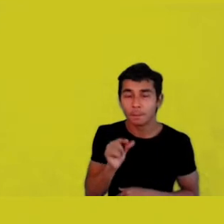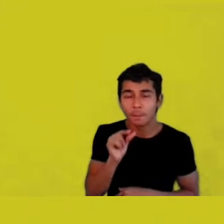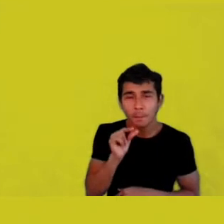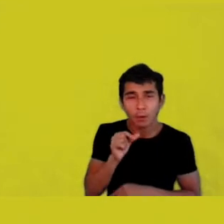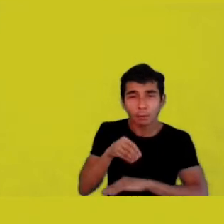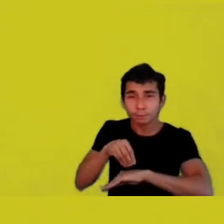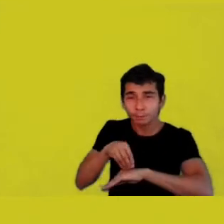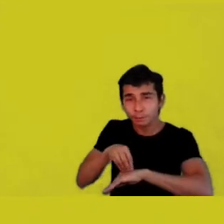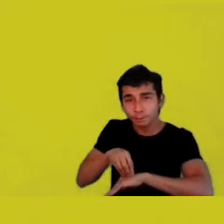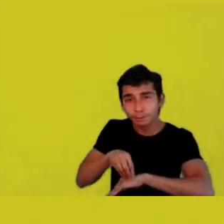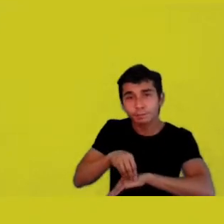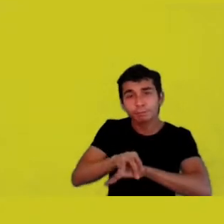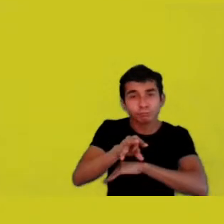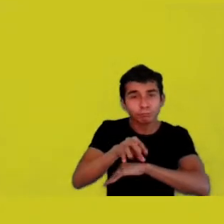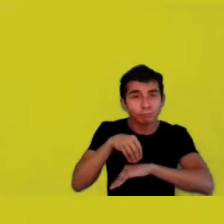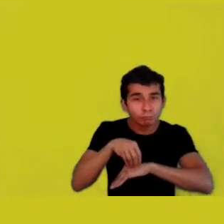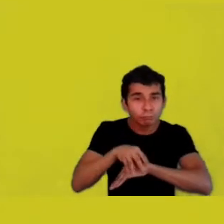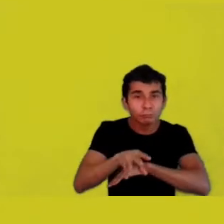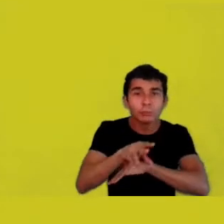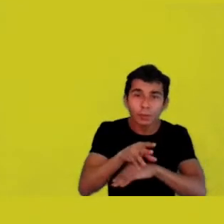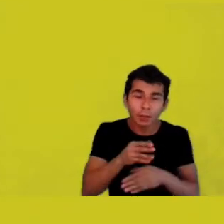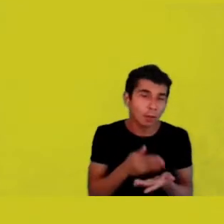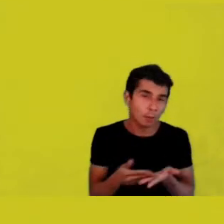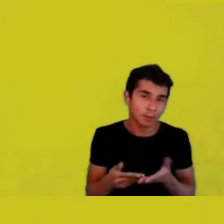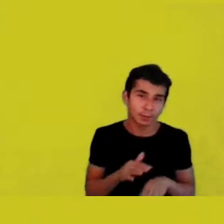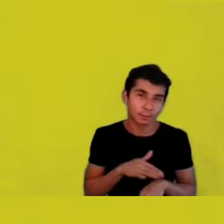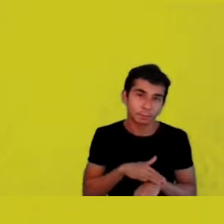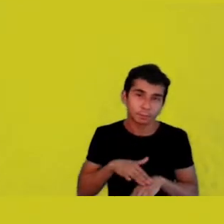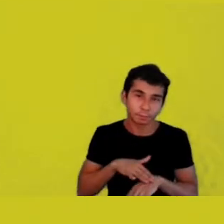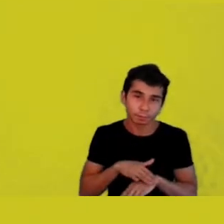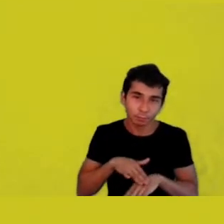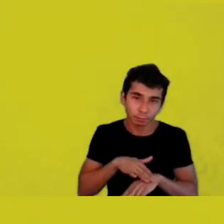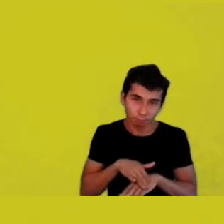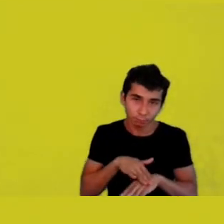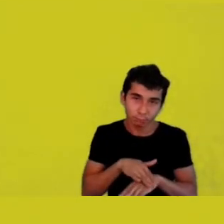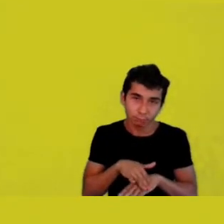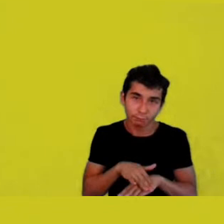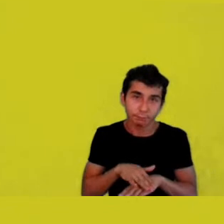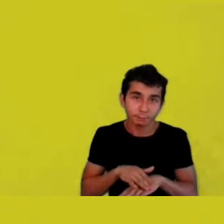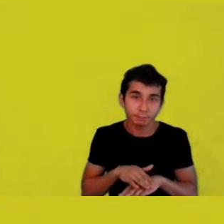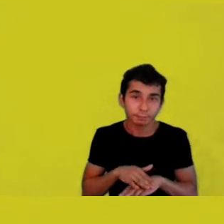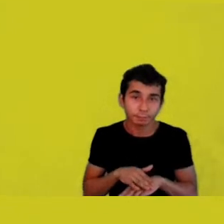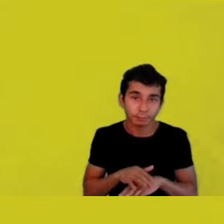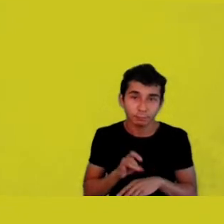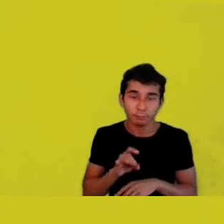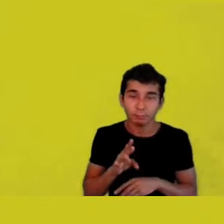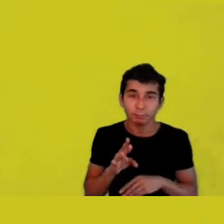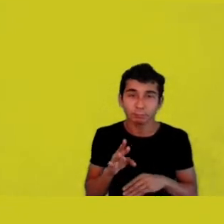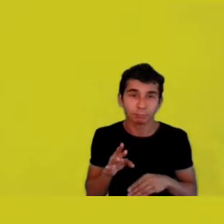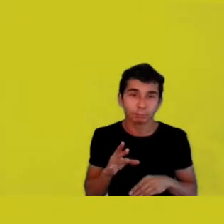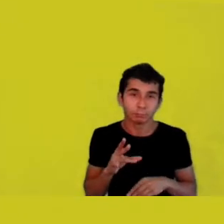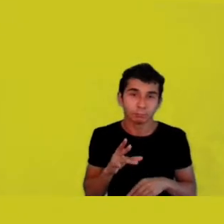to be an offering so that we can talk, have a parameter of what could be